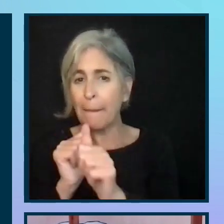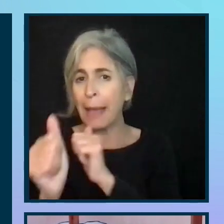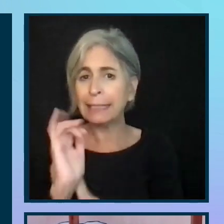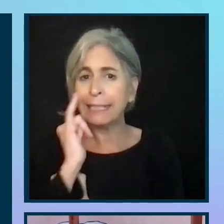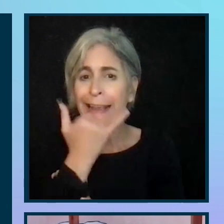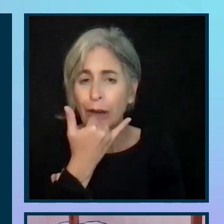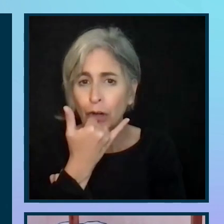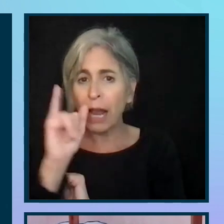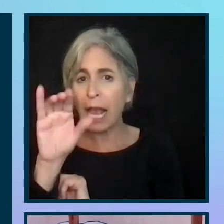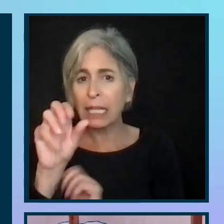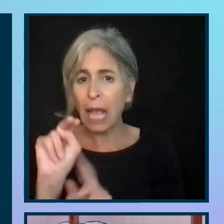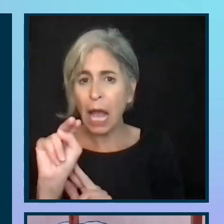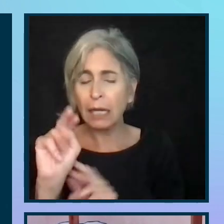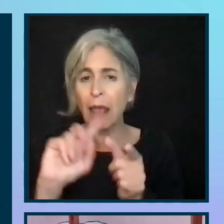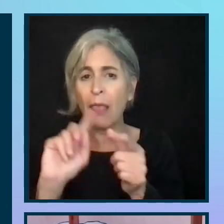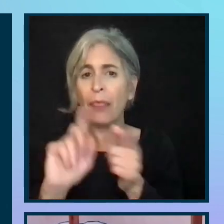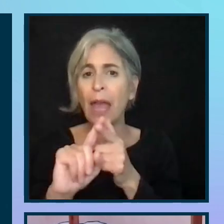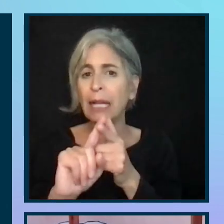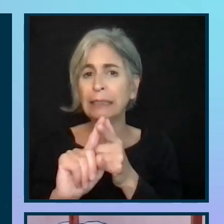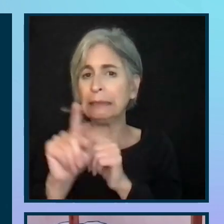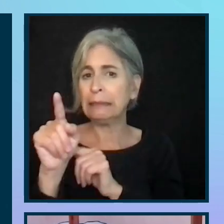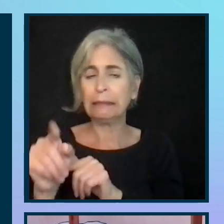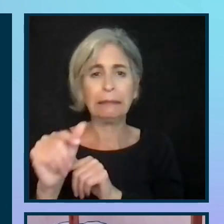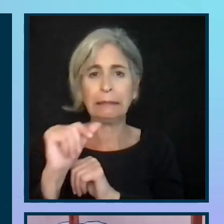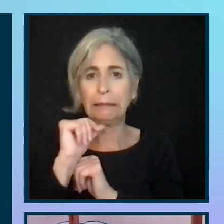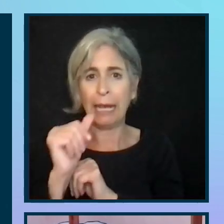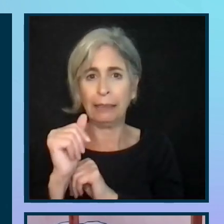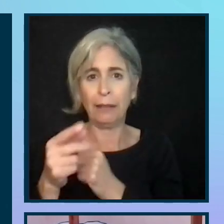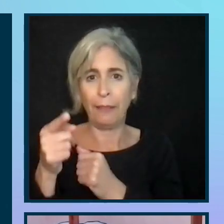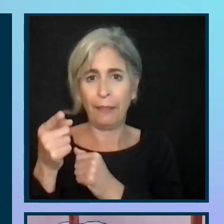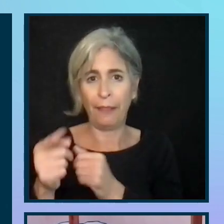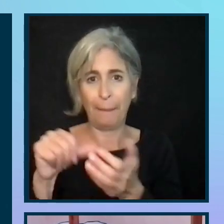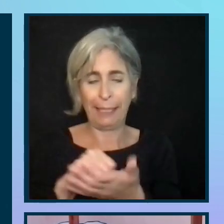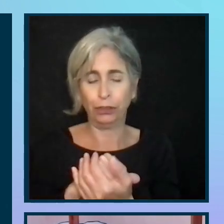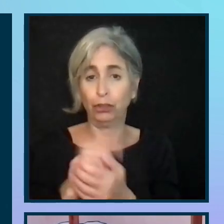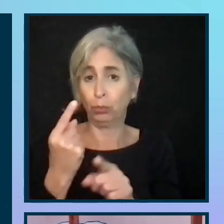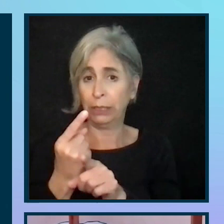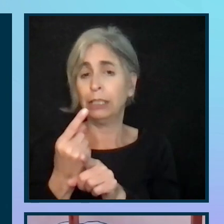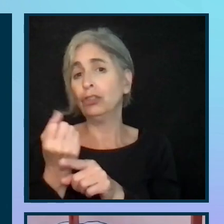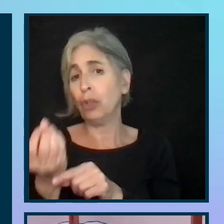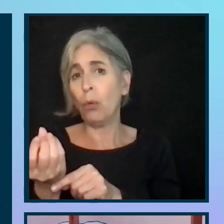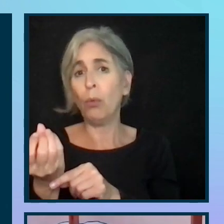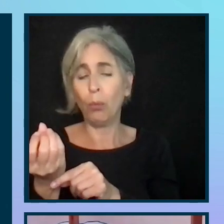then the error icon is not conveyed, right? So this style